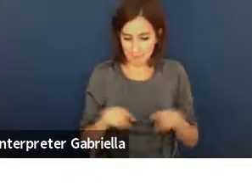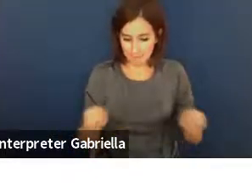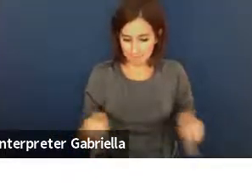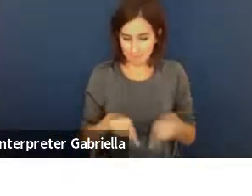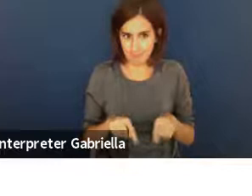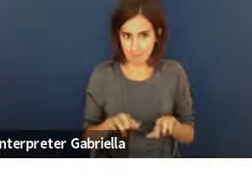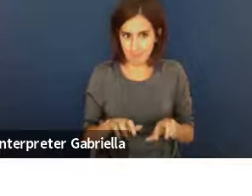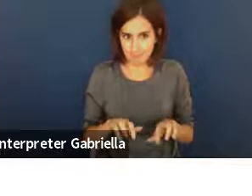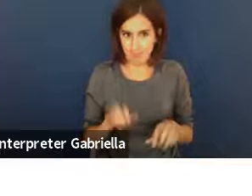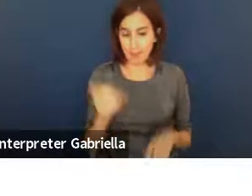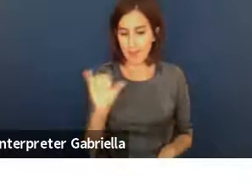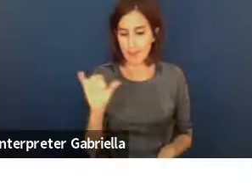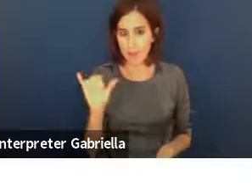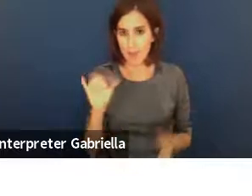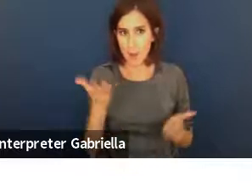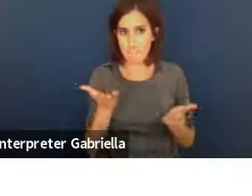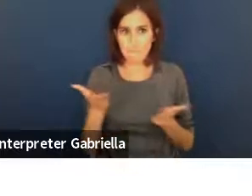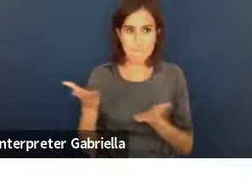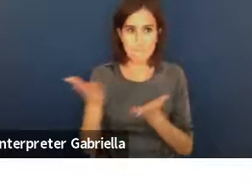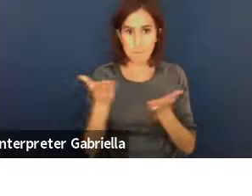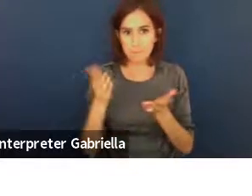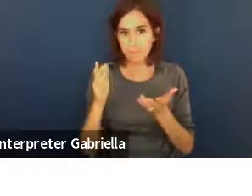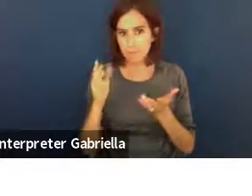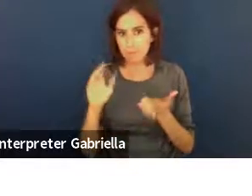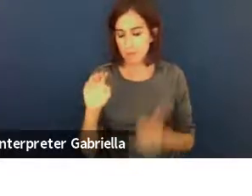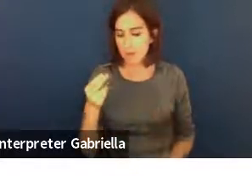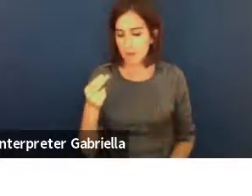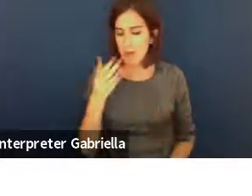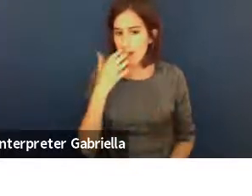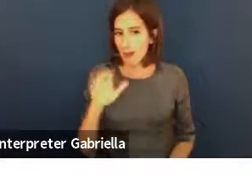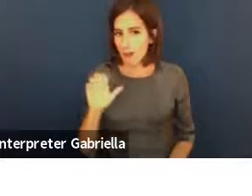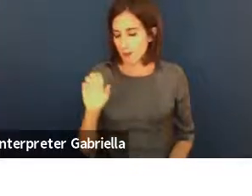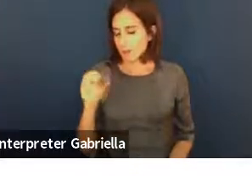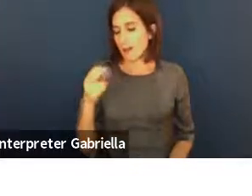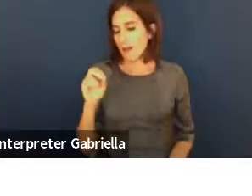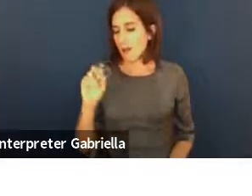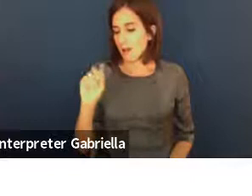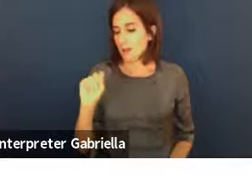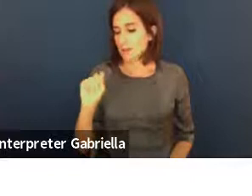Linda Kobashigawa: We ran out of hotspots for a little while and then we got some more in but at this moment, I have not heard anything